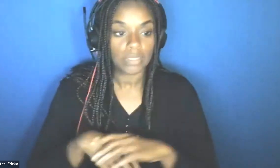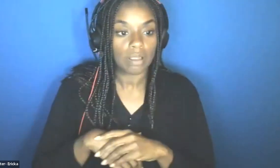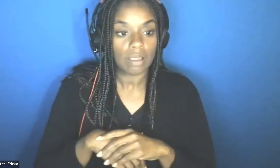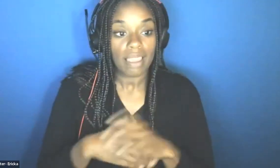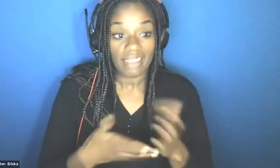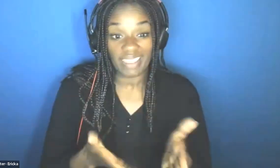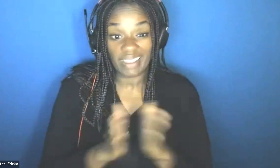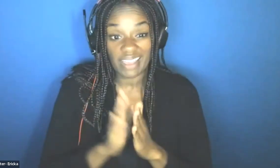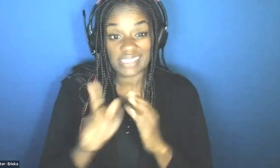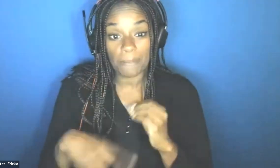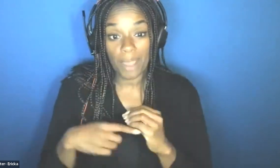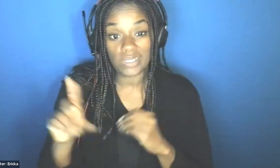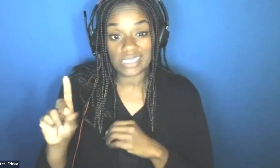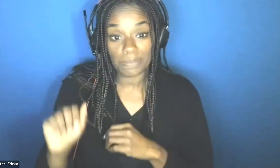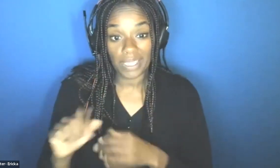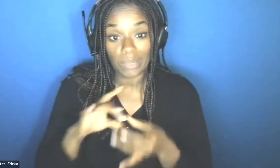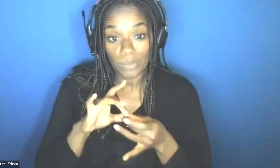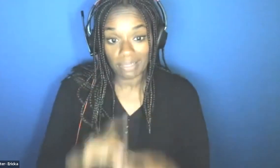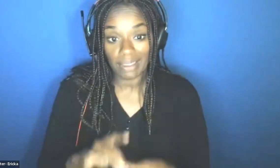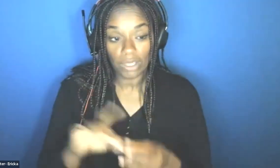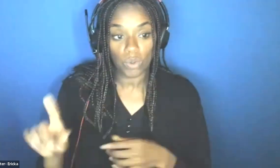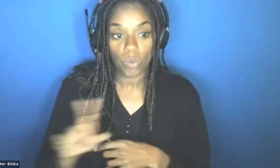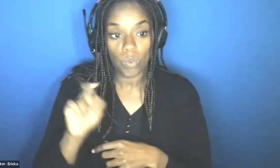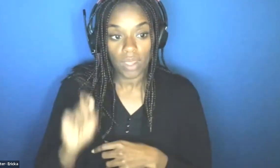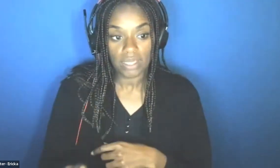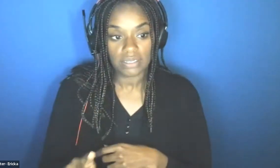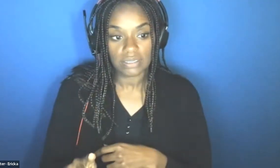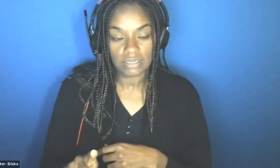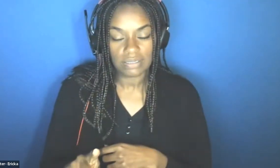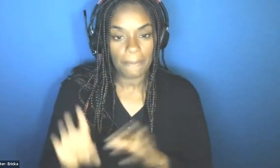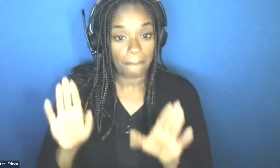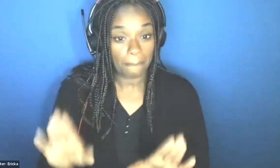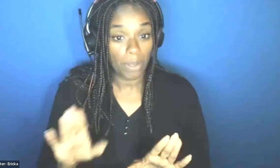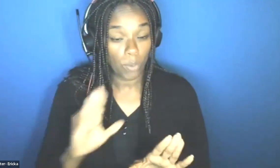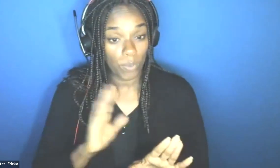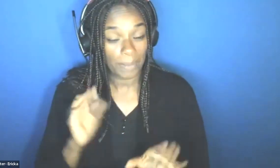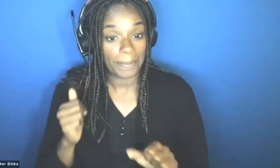An employer can legally make medical inquiries.